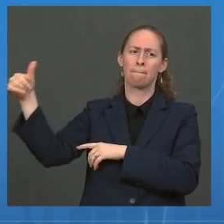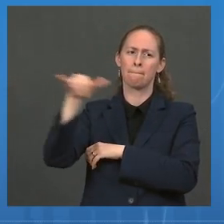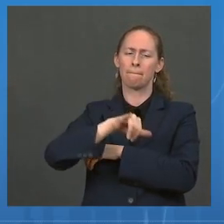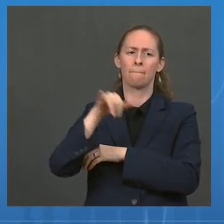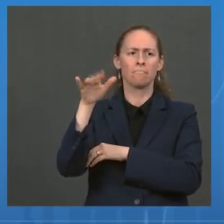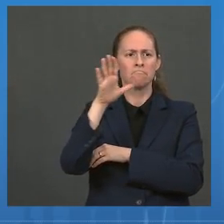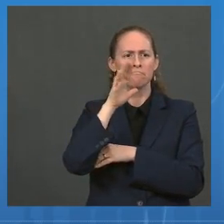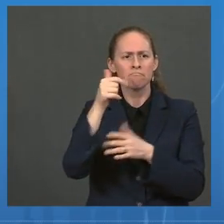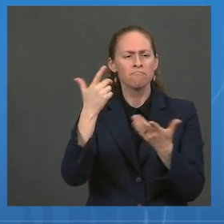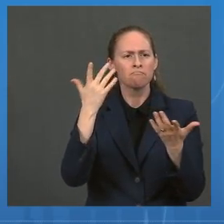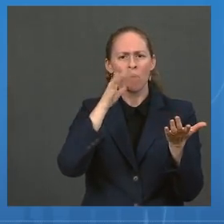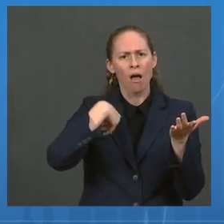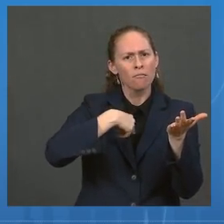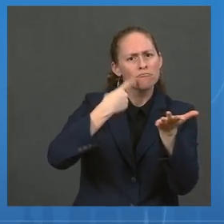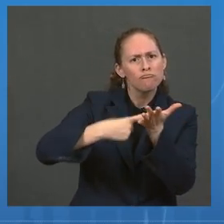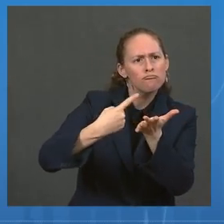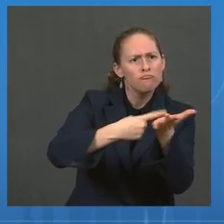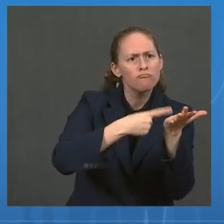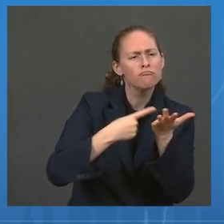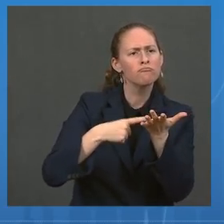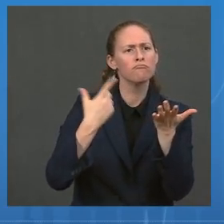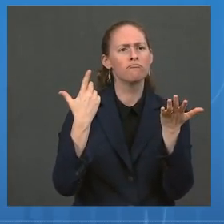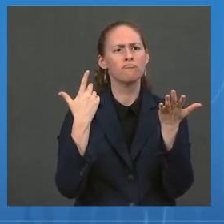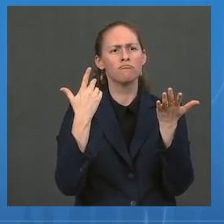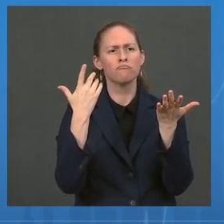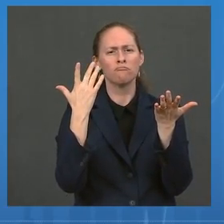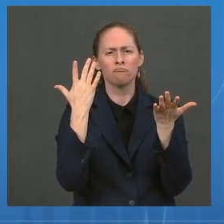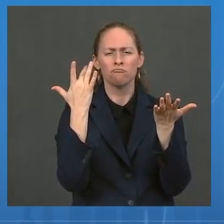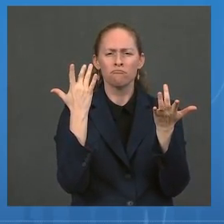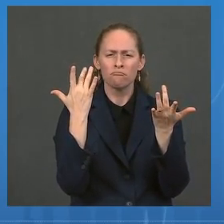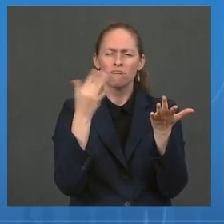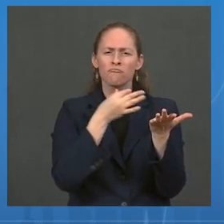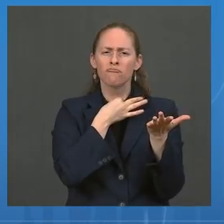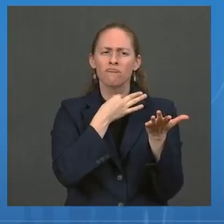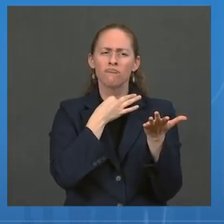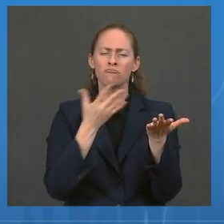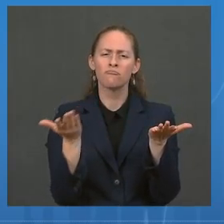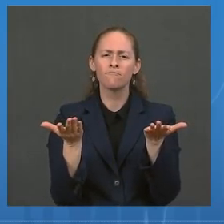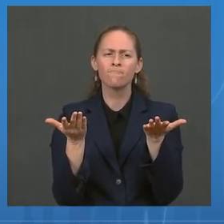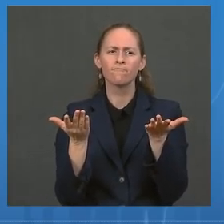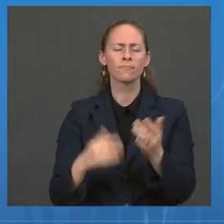for why the White House has not gone that far? Is it a legal one? Is it a policy one? Is it a political question?